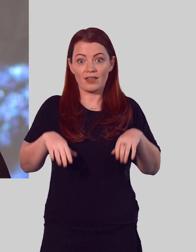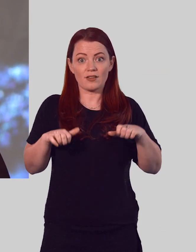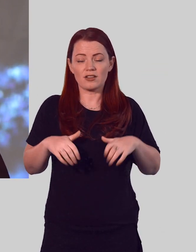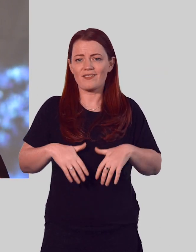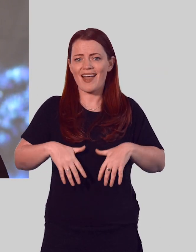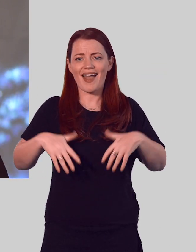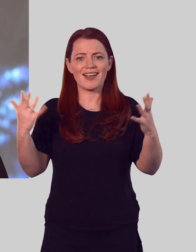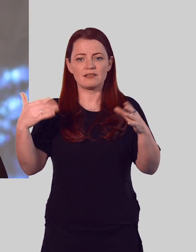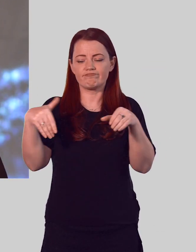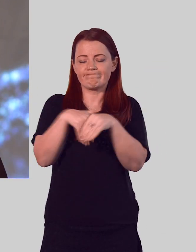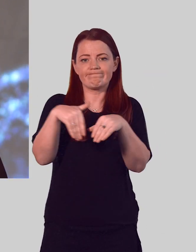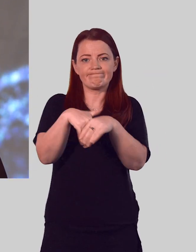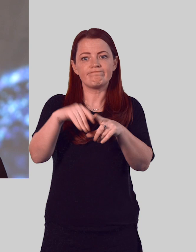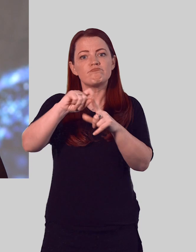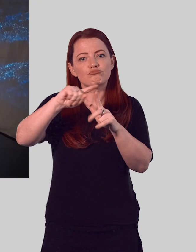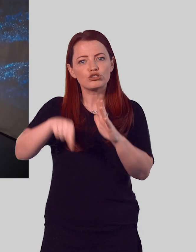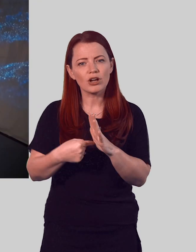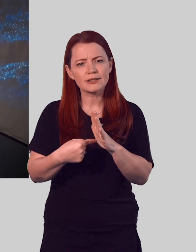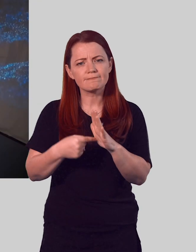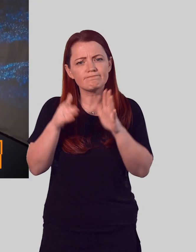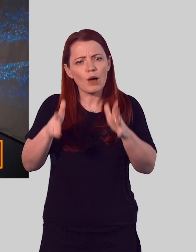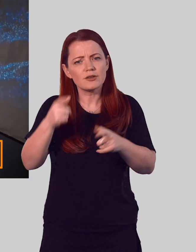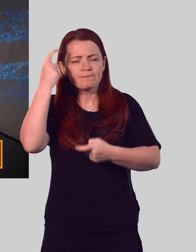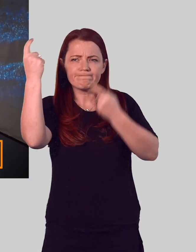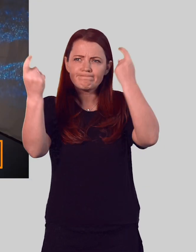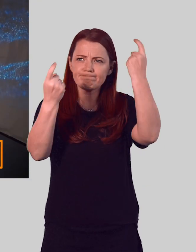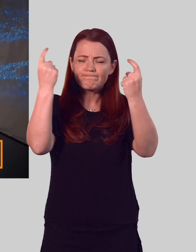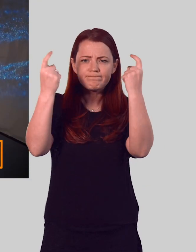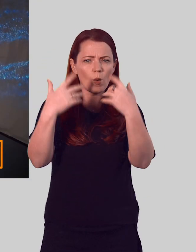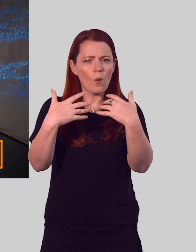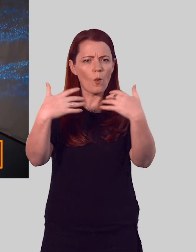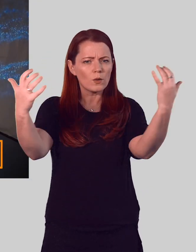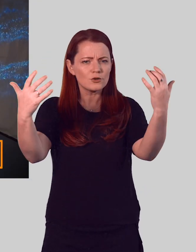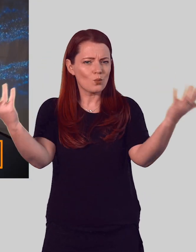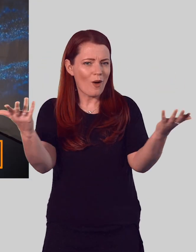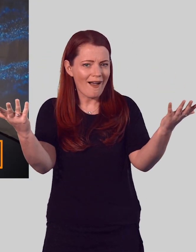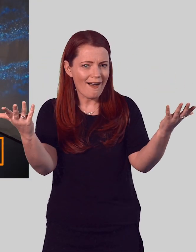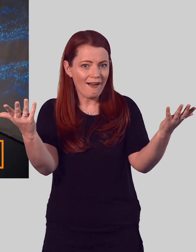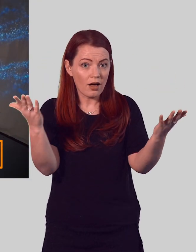it's important to consider where your audience resides, both in the physical and